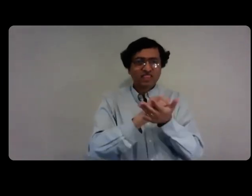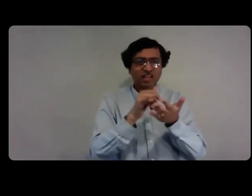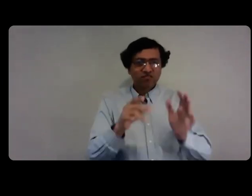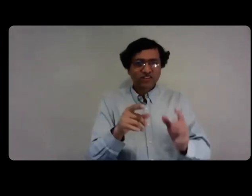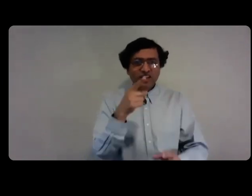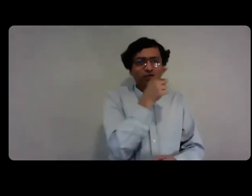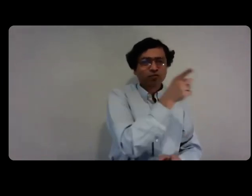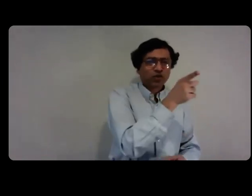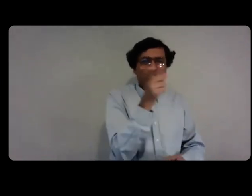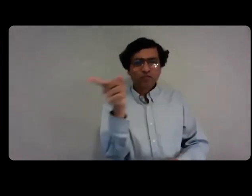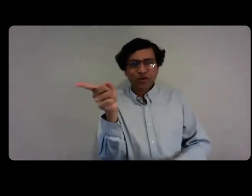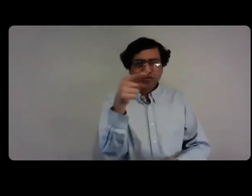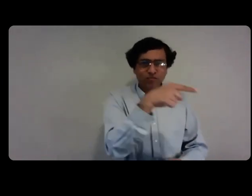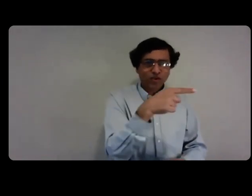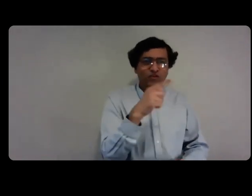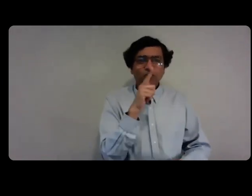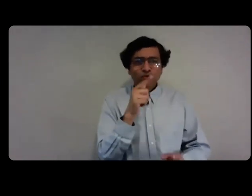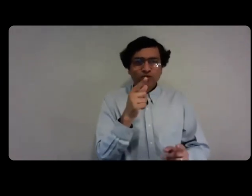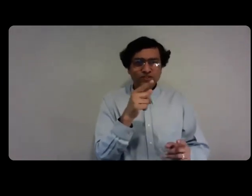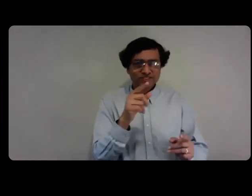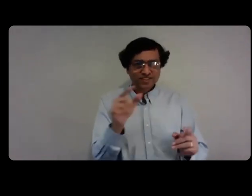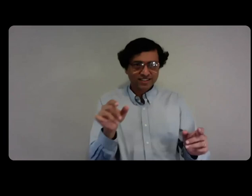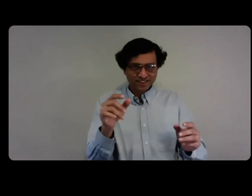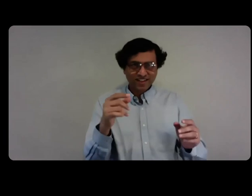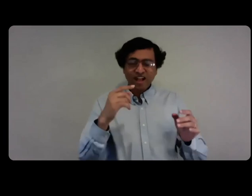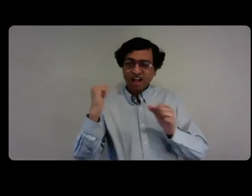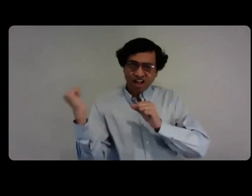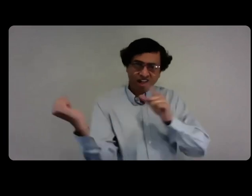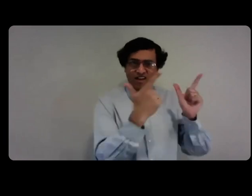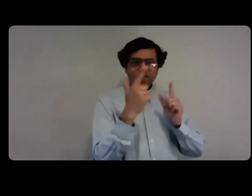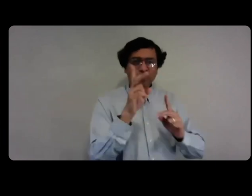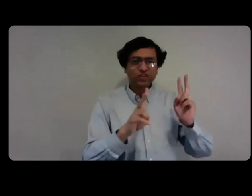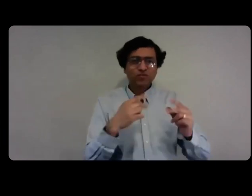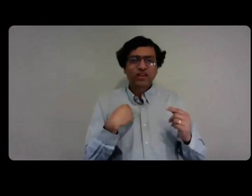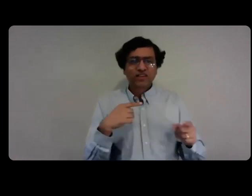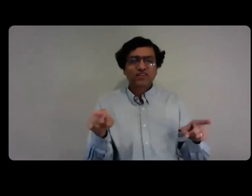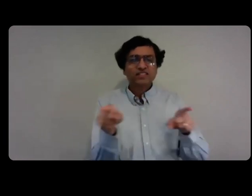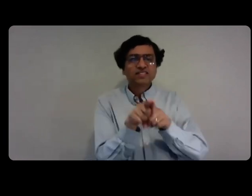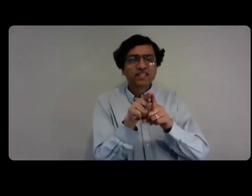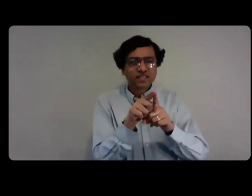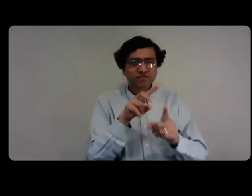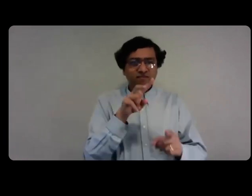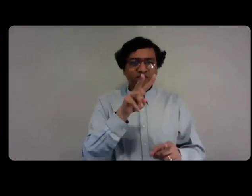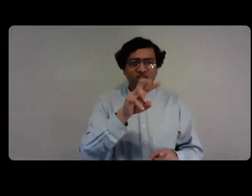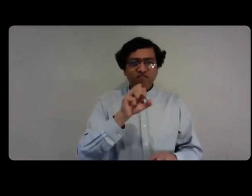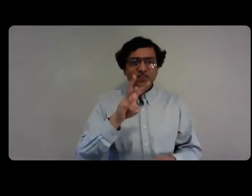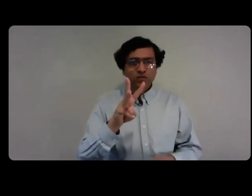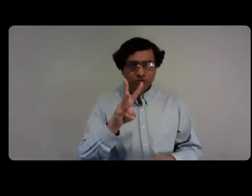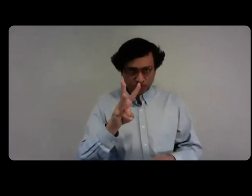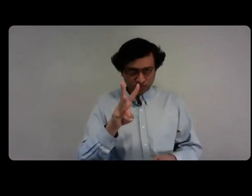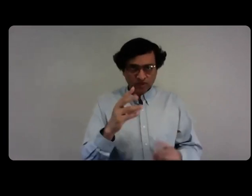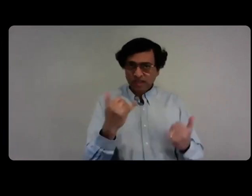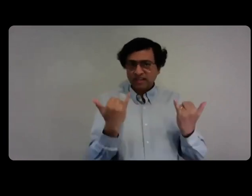And also to keep the order of people on the screen the same so that when you point at someone everyone has the same reference point from